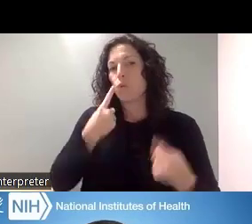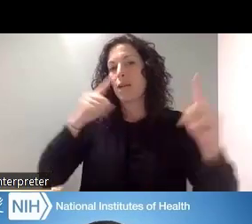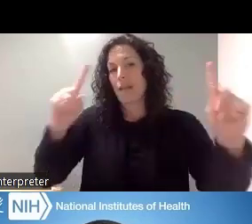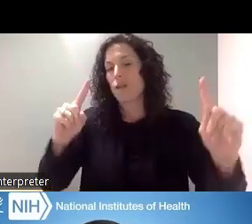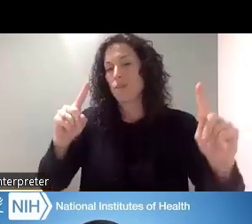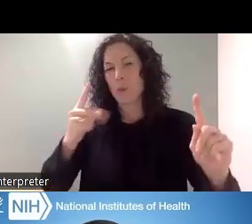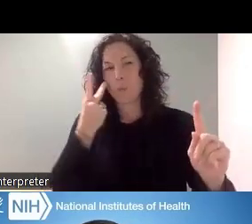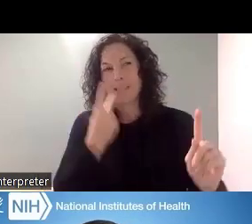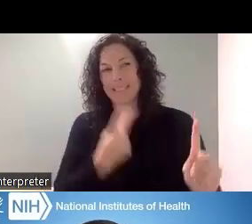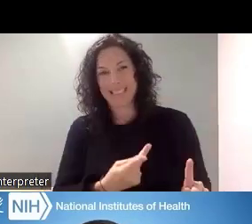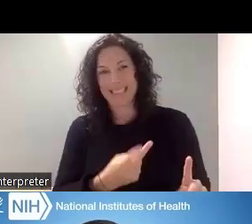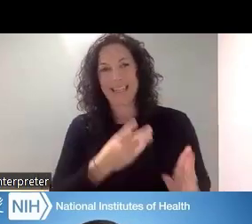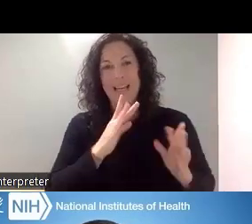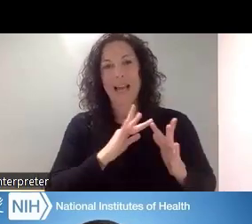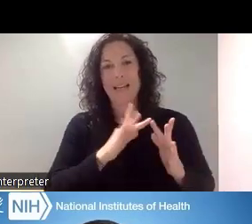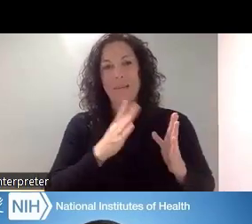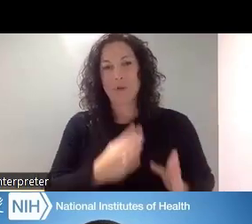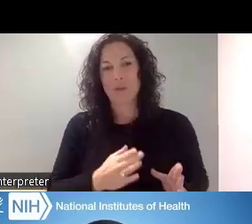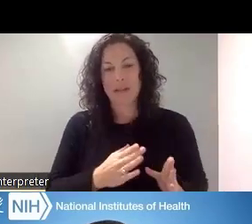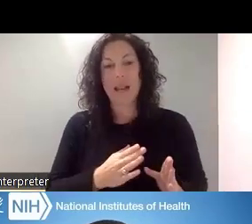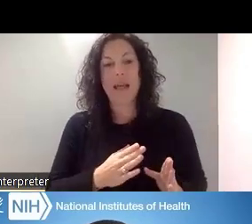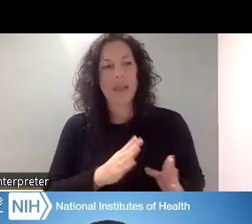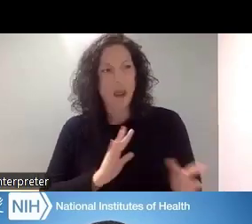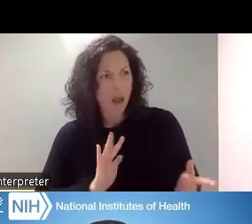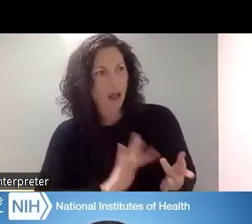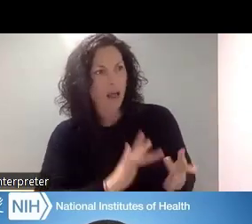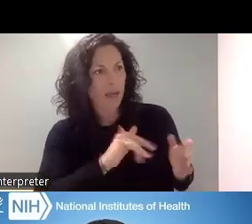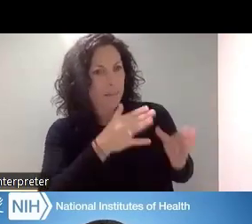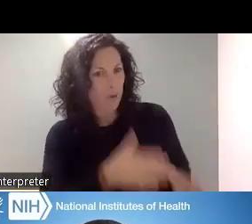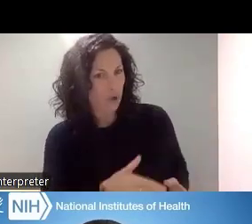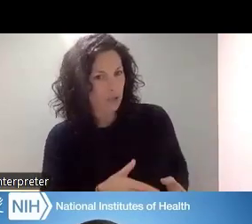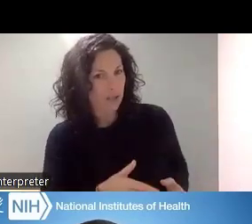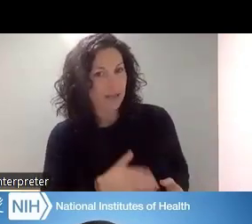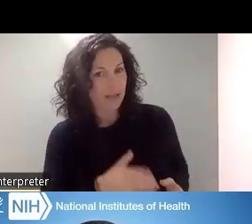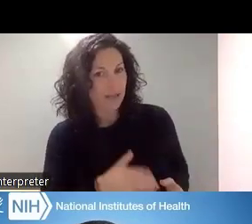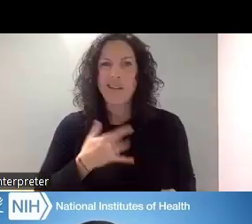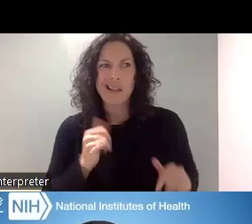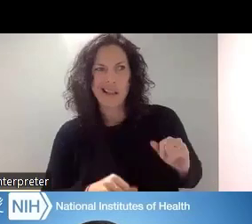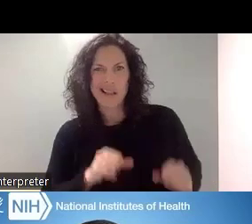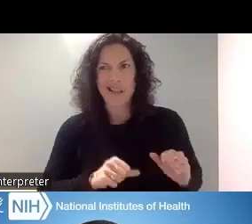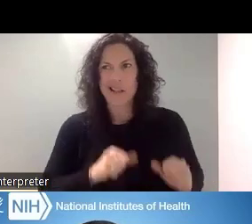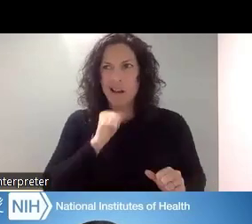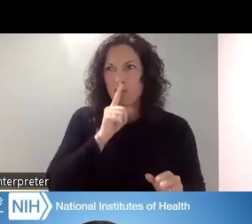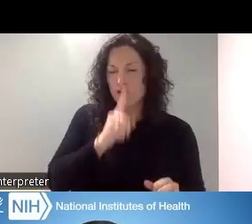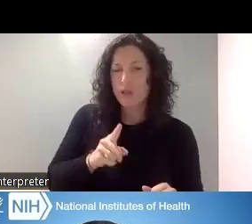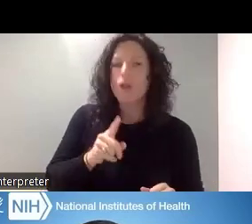And you can respond directly to that person. But if you're not sure, I would recommend using the NIH Matchmaker Tool,